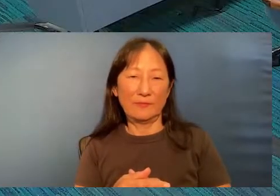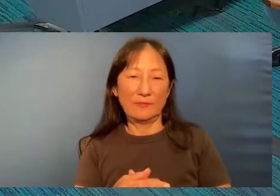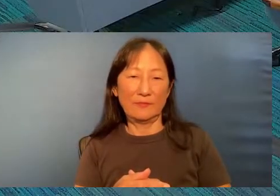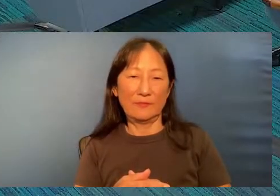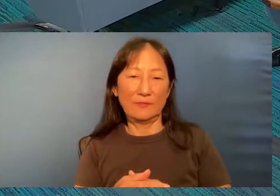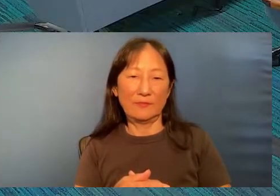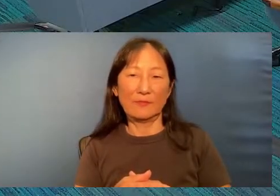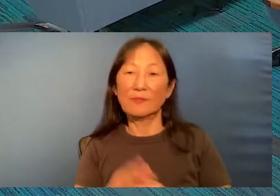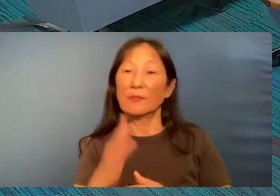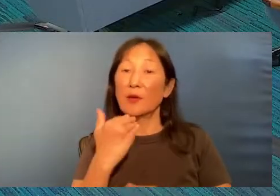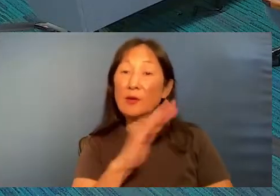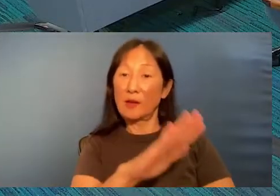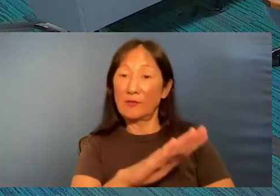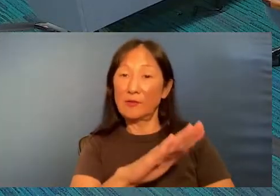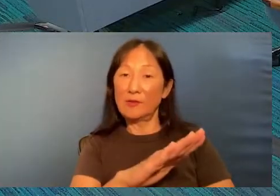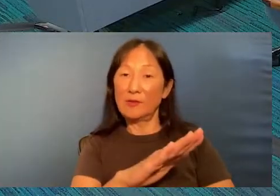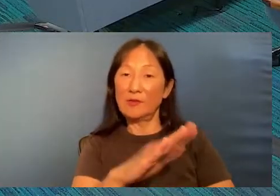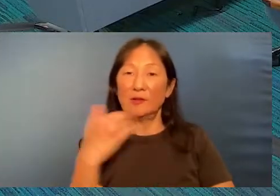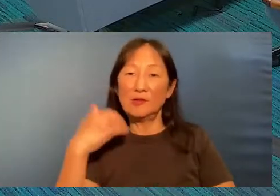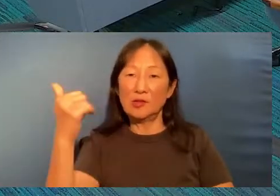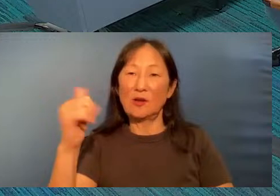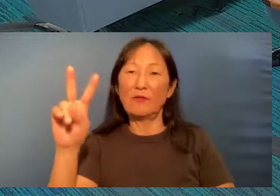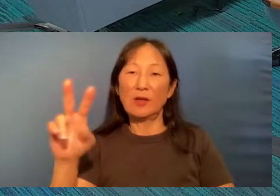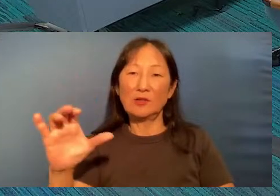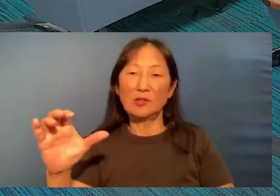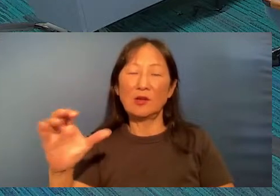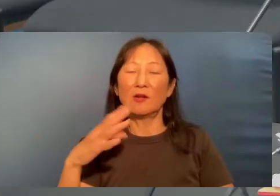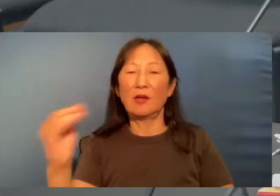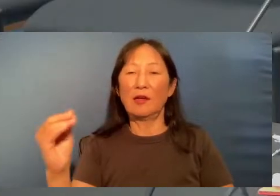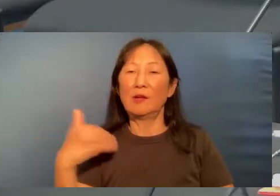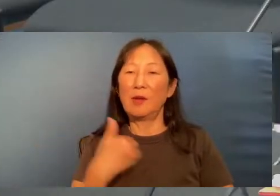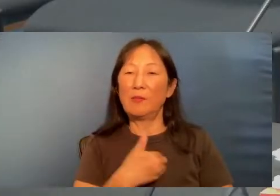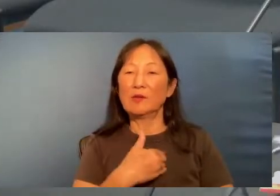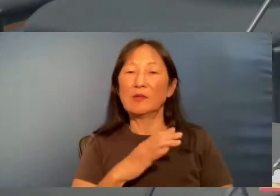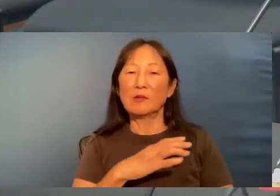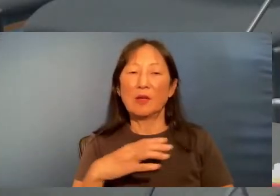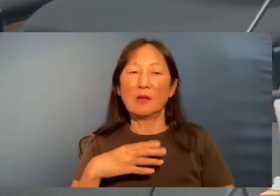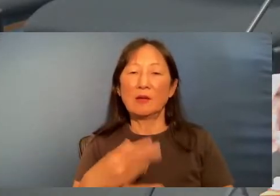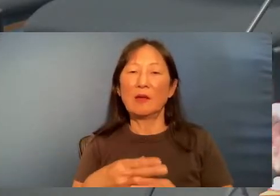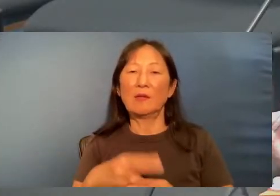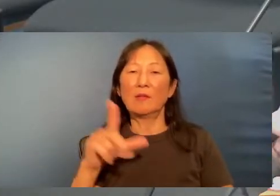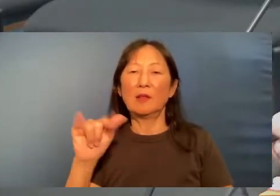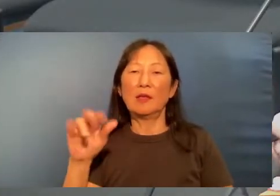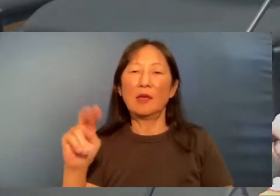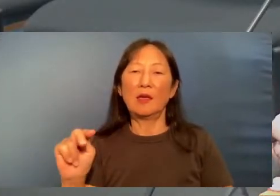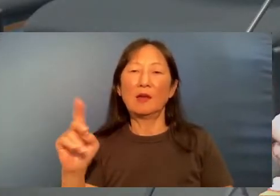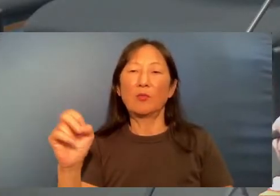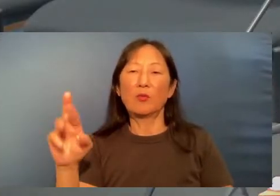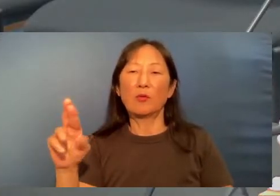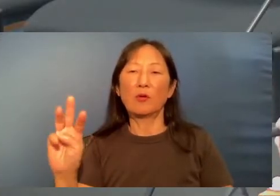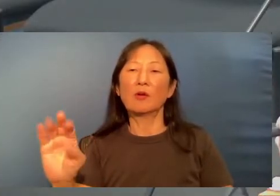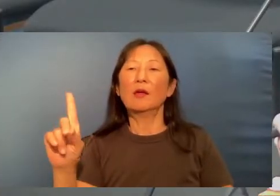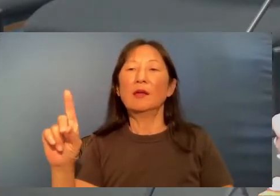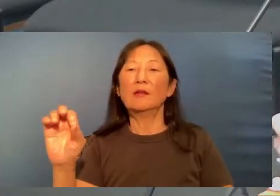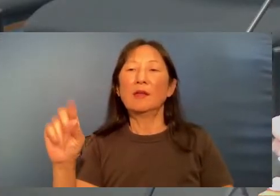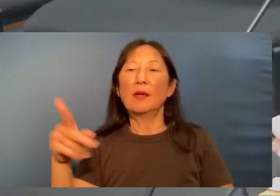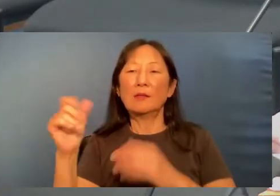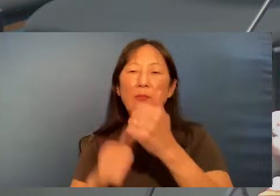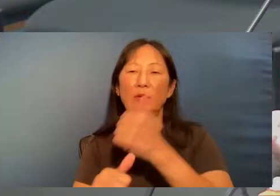Good afternoon chair as vice-chairs and members of the committee. My name is Leanne Brewer, deputy Attorney General. We provide comments on this bill pointing out a possible